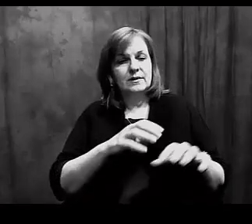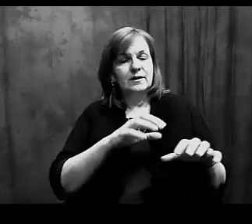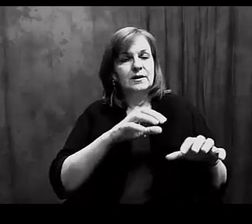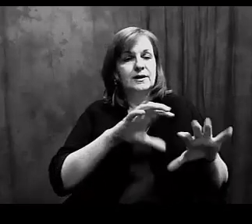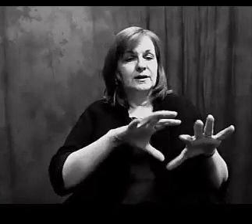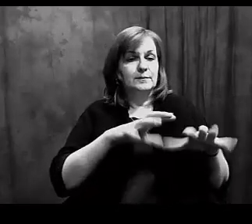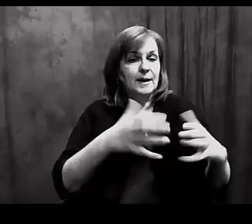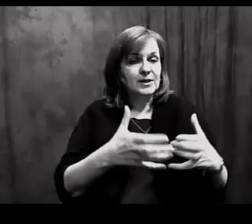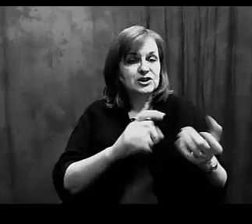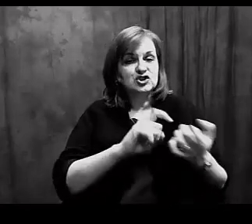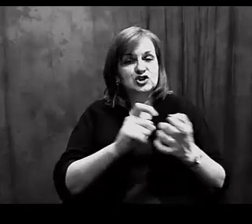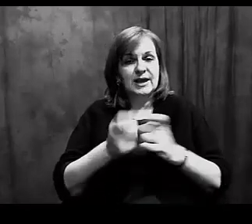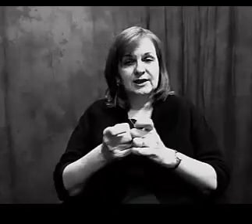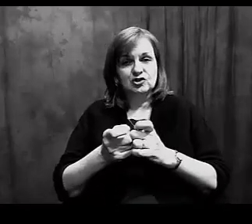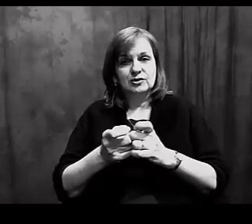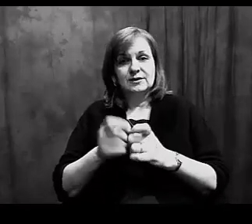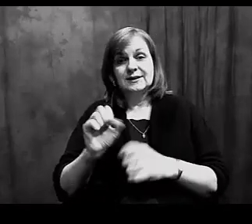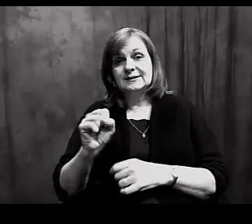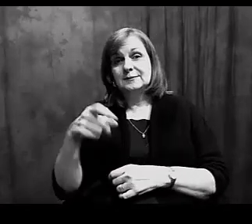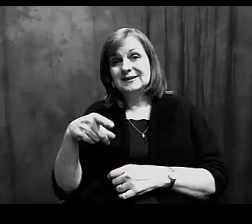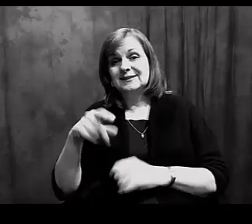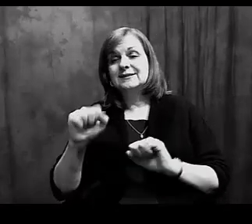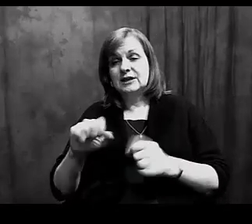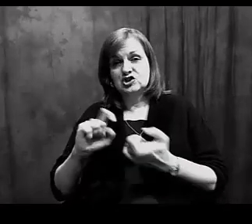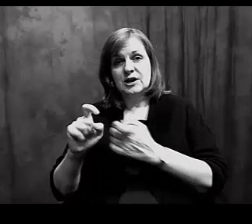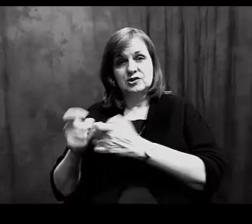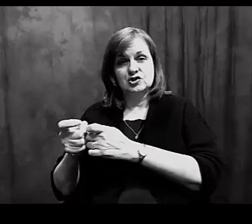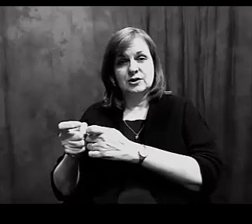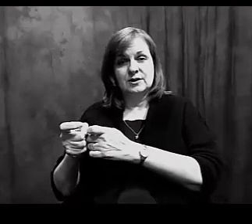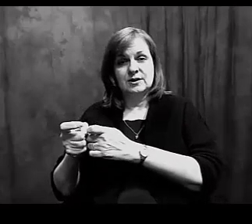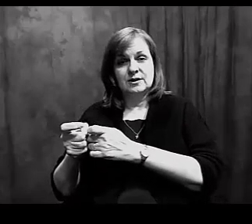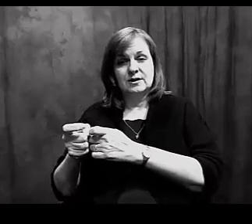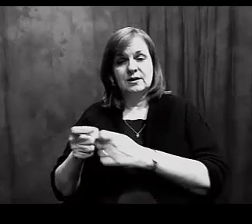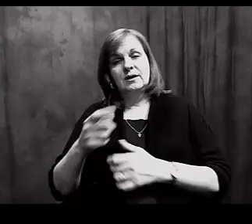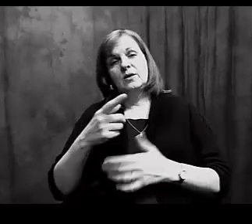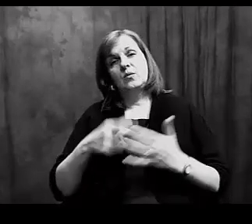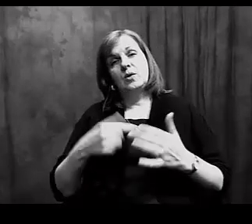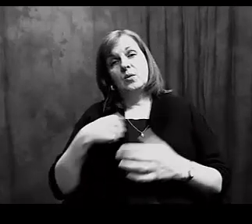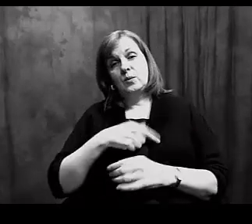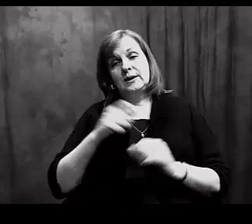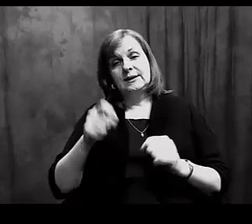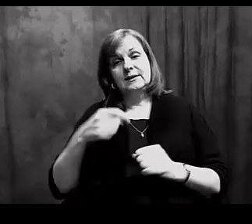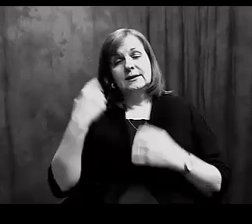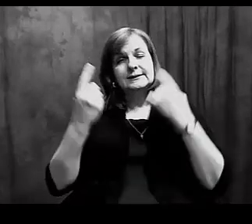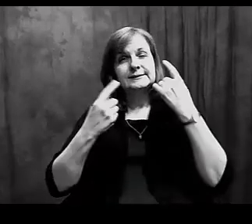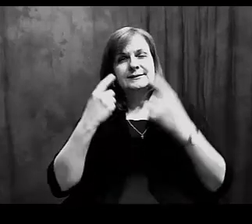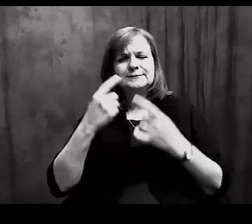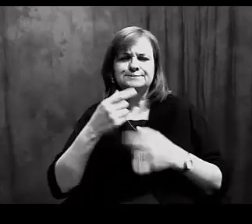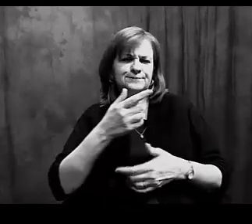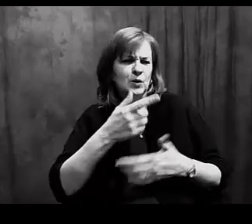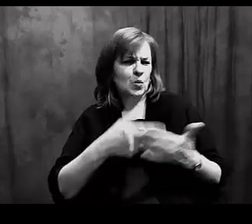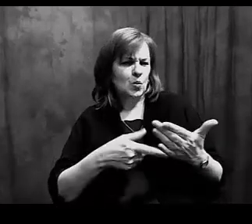species change populations in particular change -- so what we have to consider is